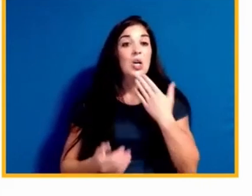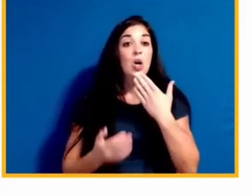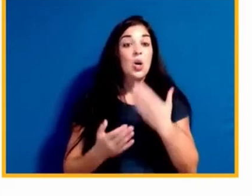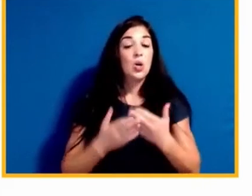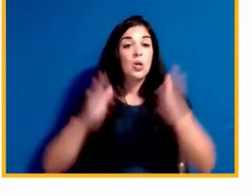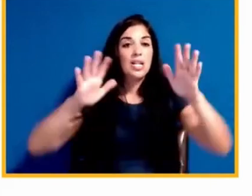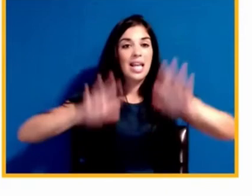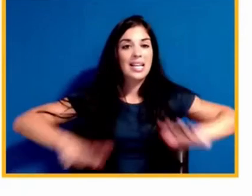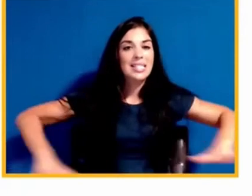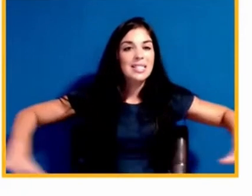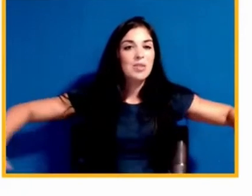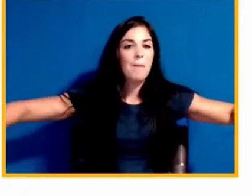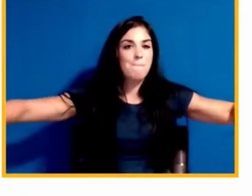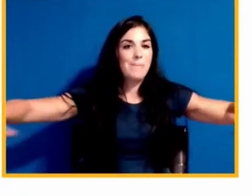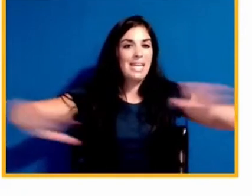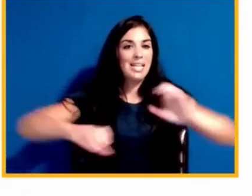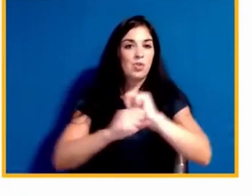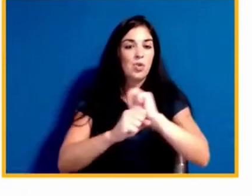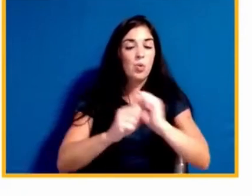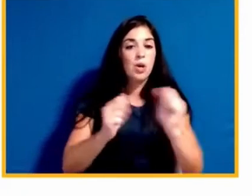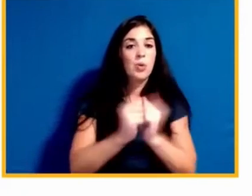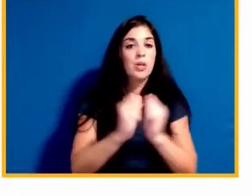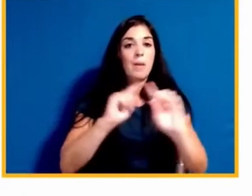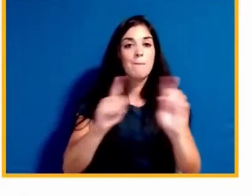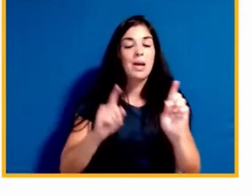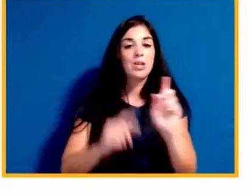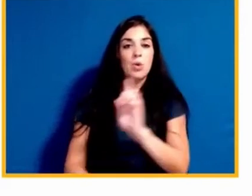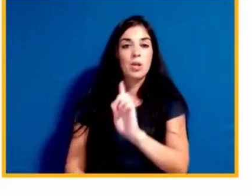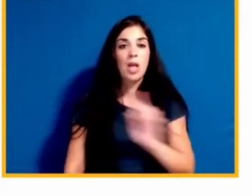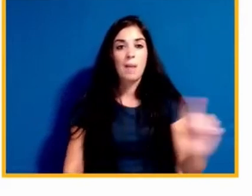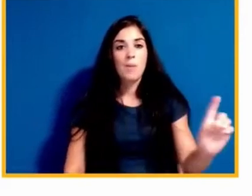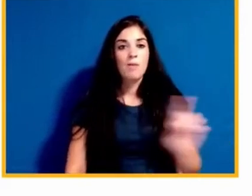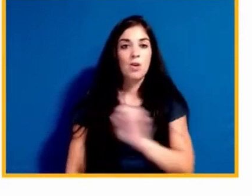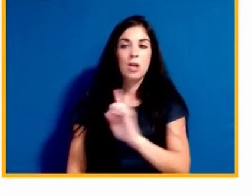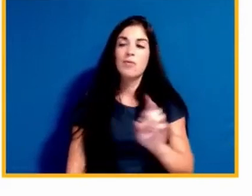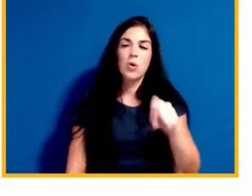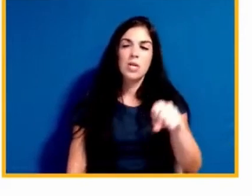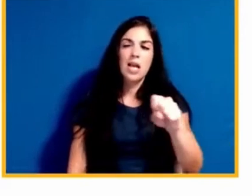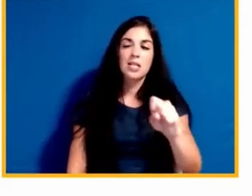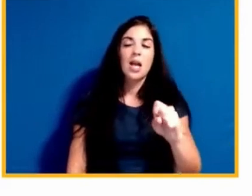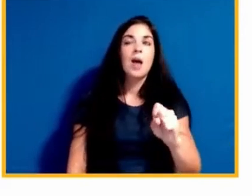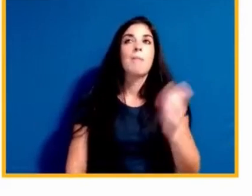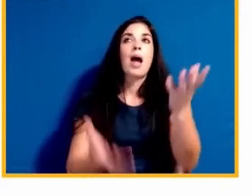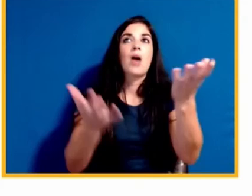space to really work with and you were moving across the floor a lot but I kind of wanted to see you